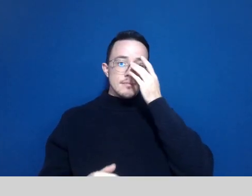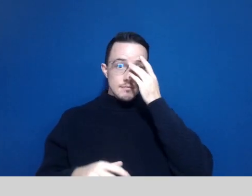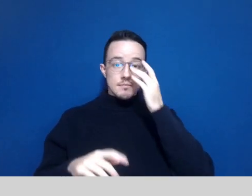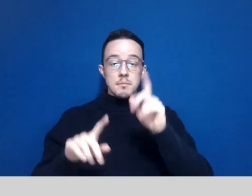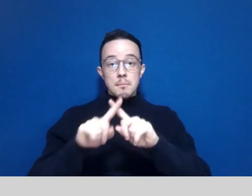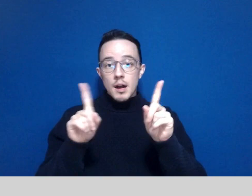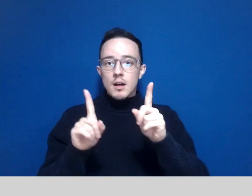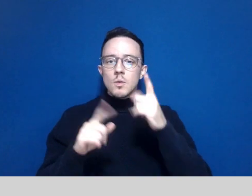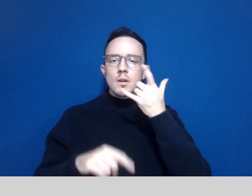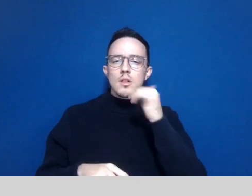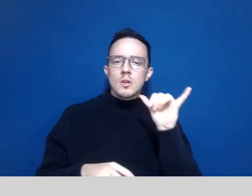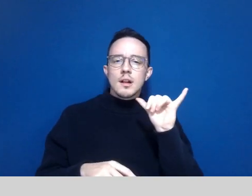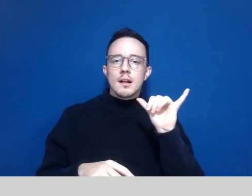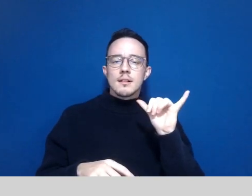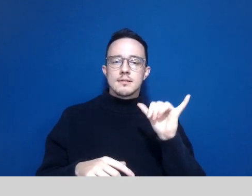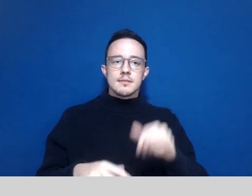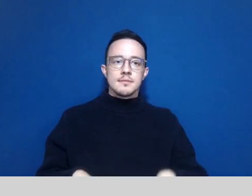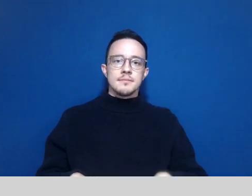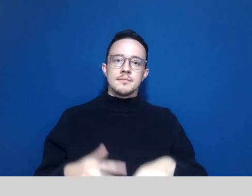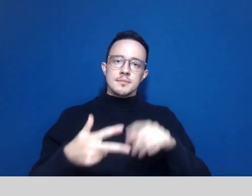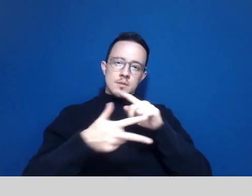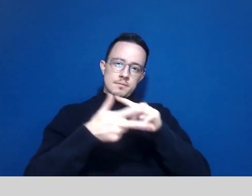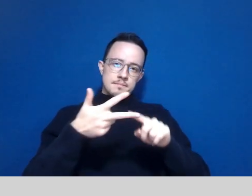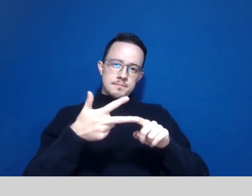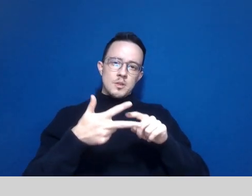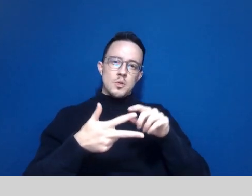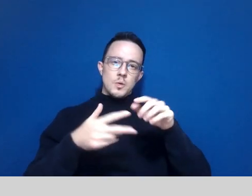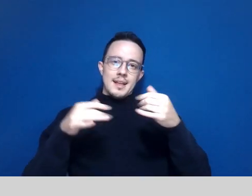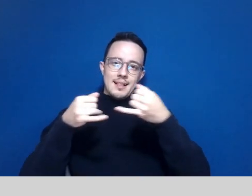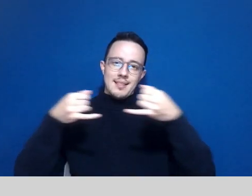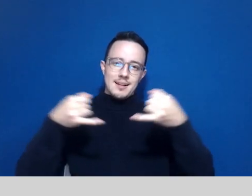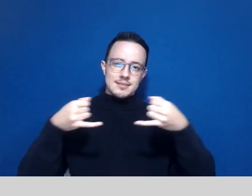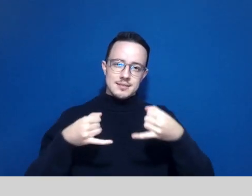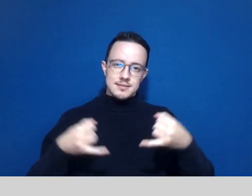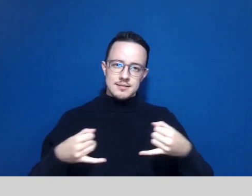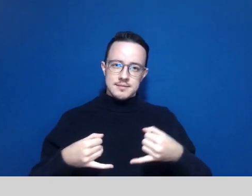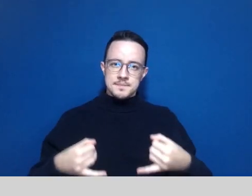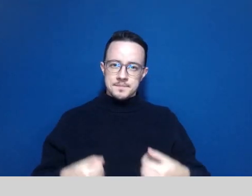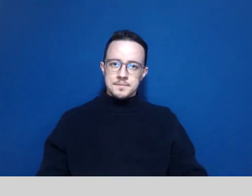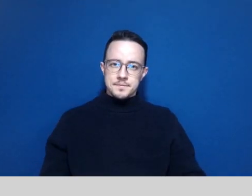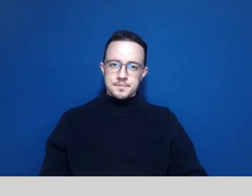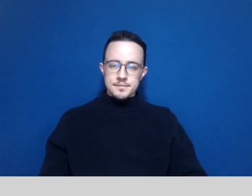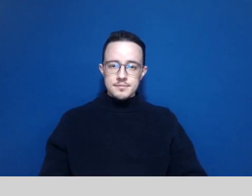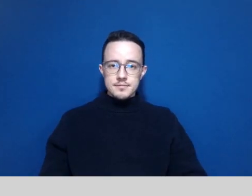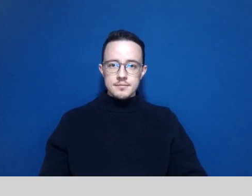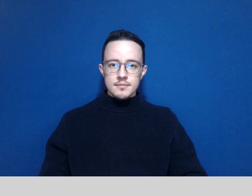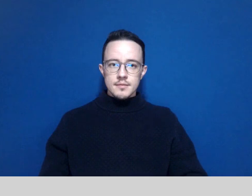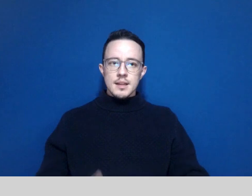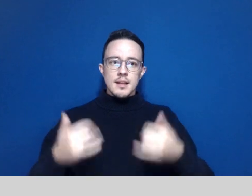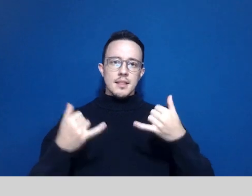Ultimately, we're looking at these three lines here. I want to, and not the three in these times